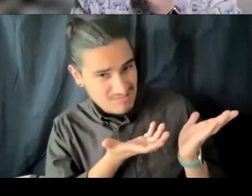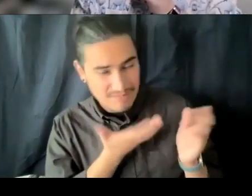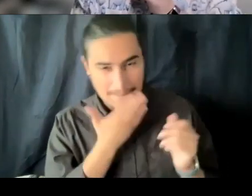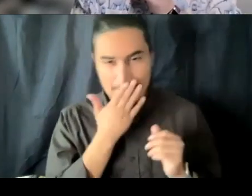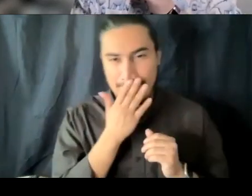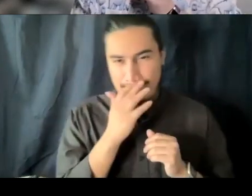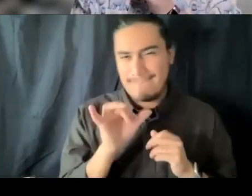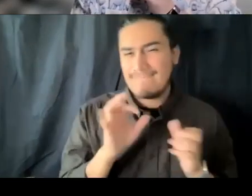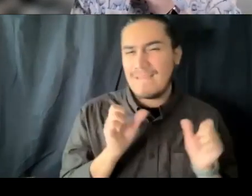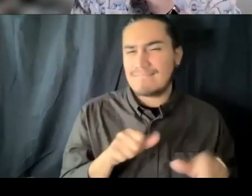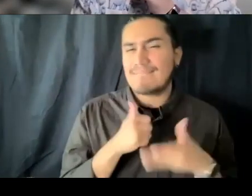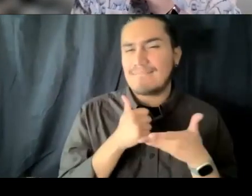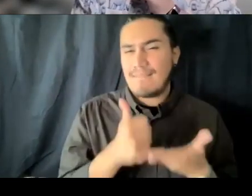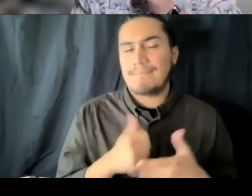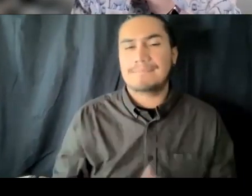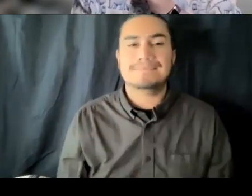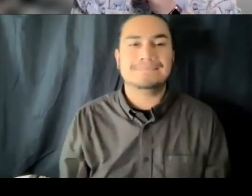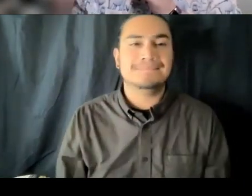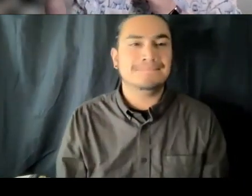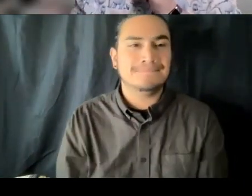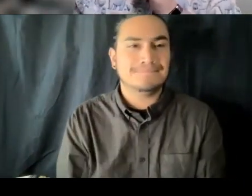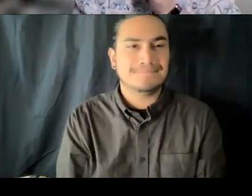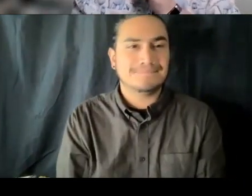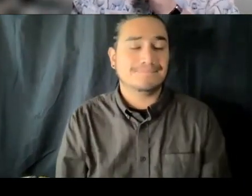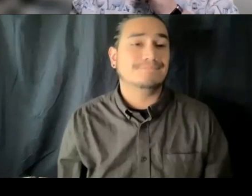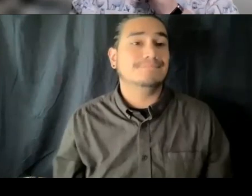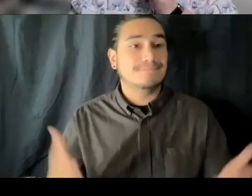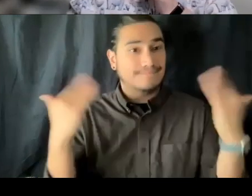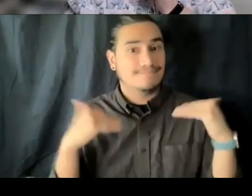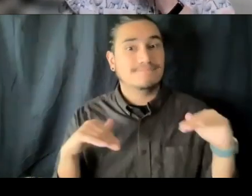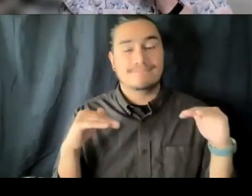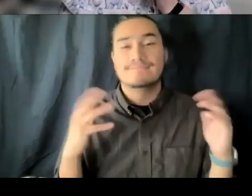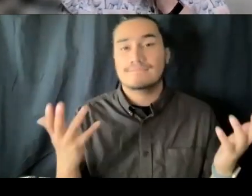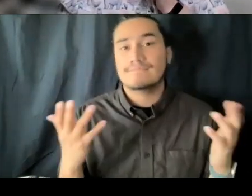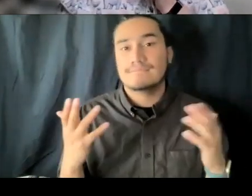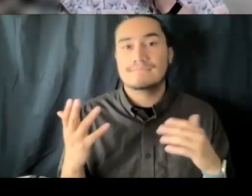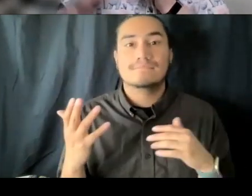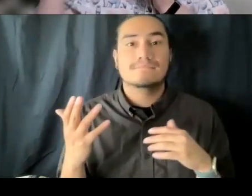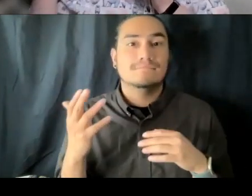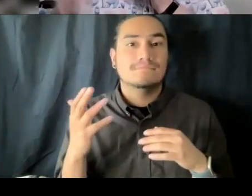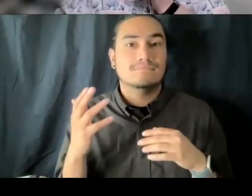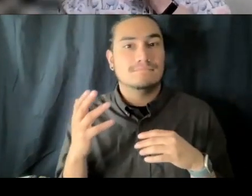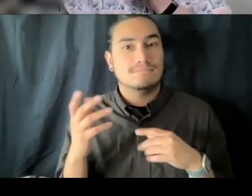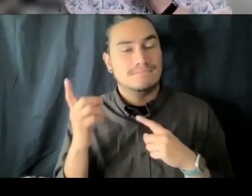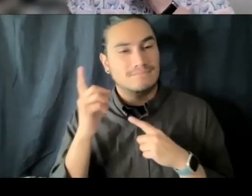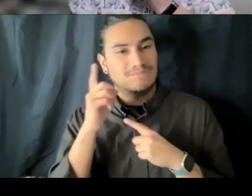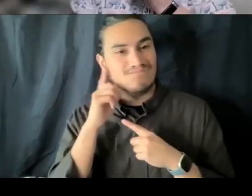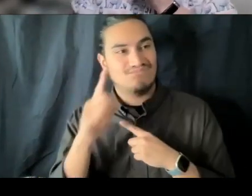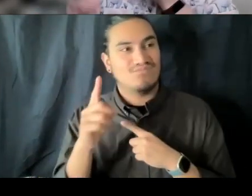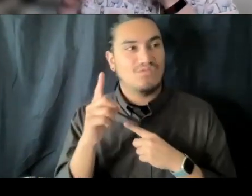That can help. And then practically, you know, kind of checking in on the logistics